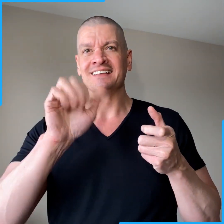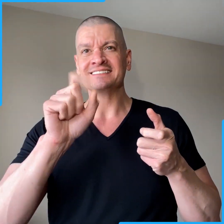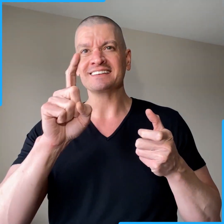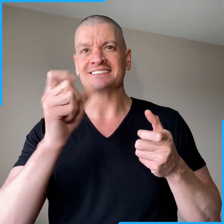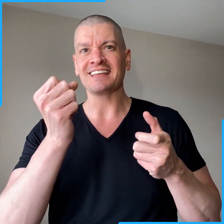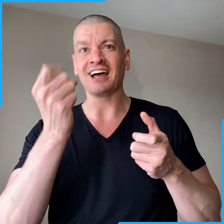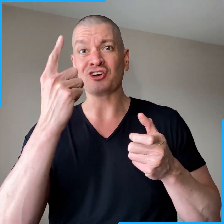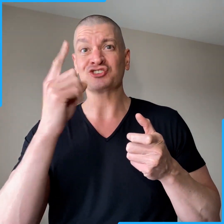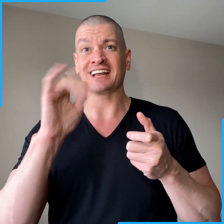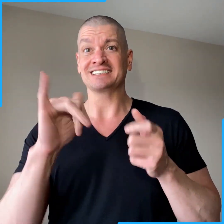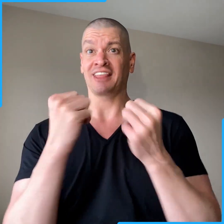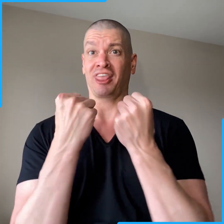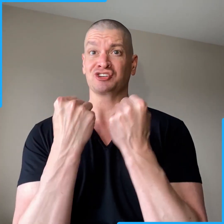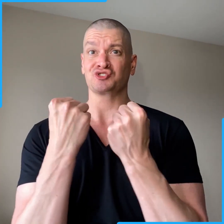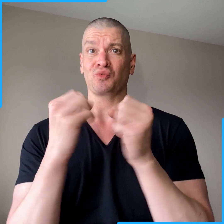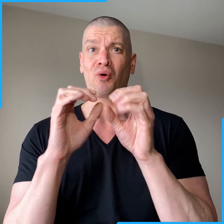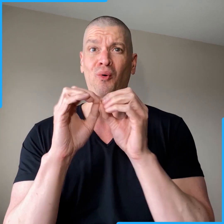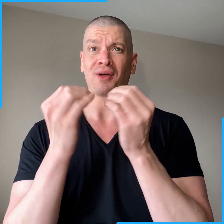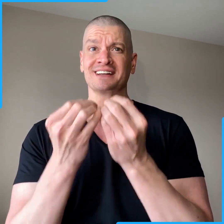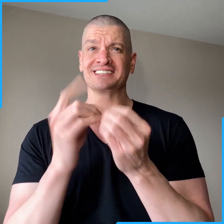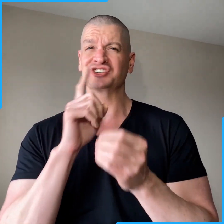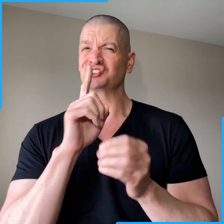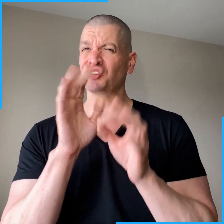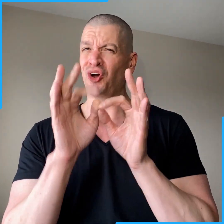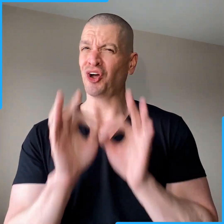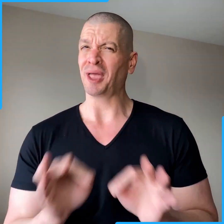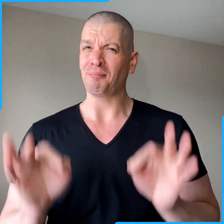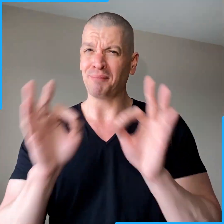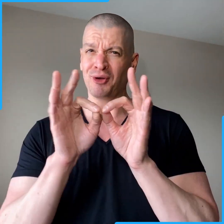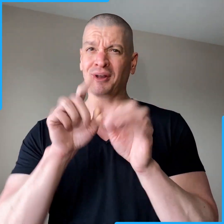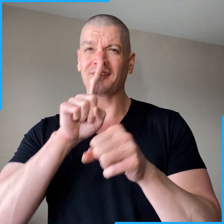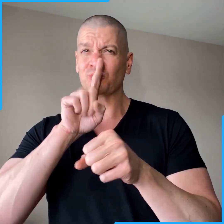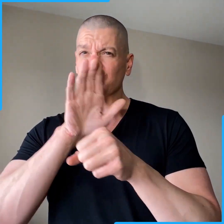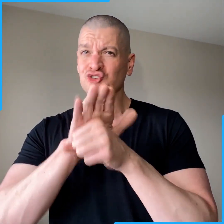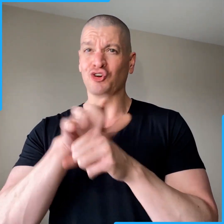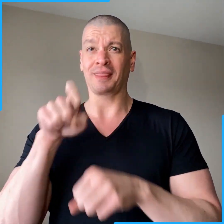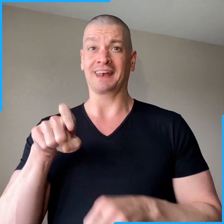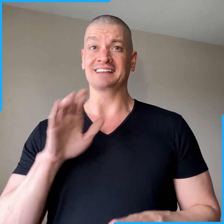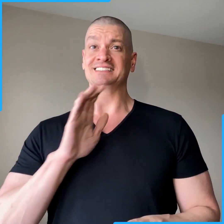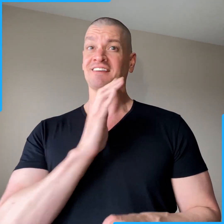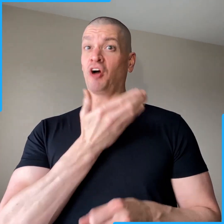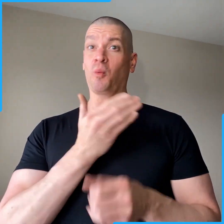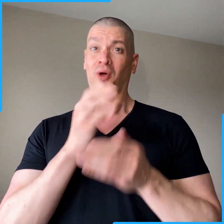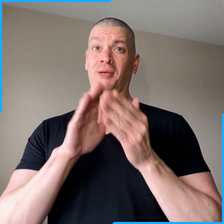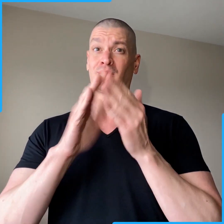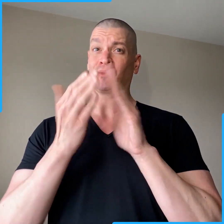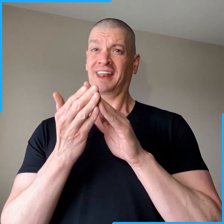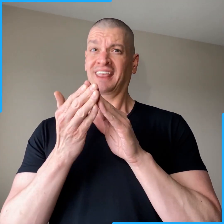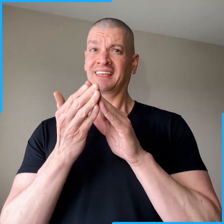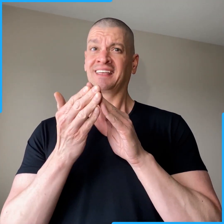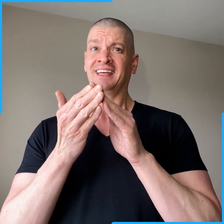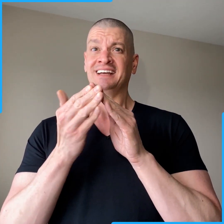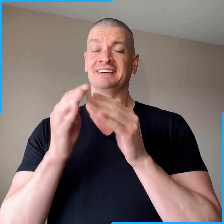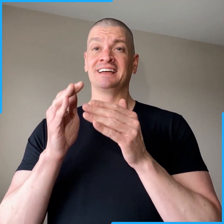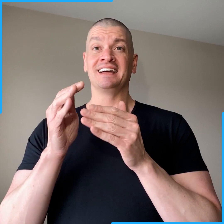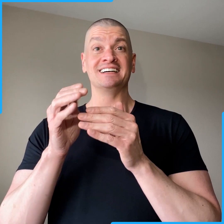CSD understands that strong organizations are very important to assuring the needs of everyone in our community,